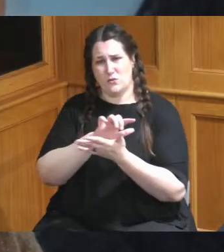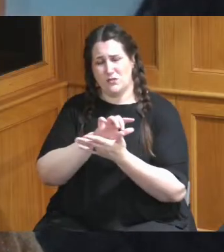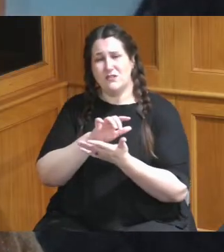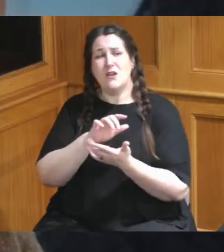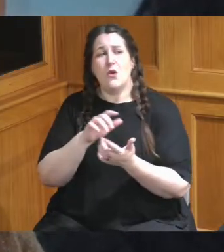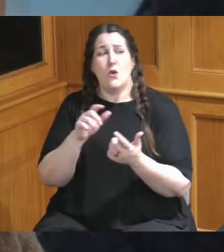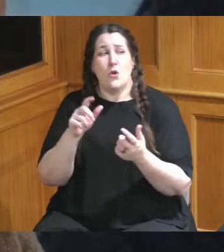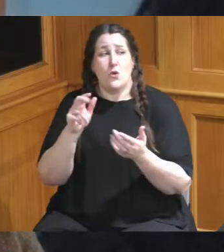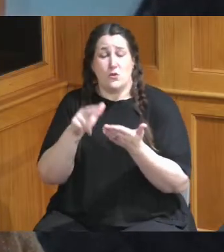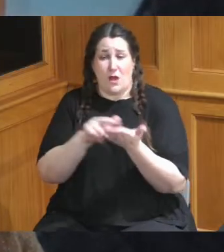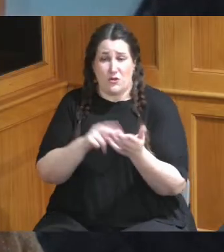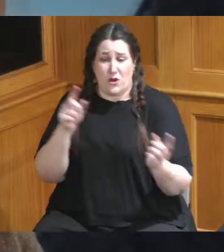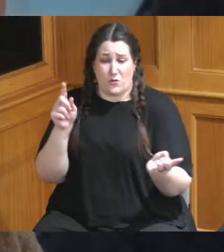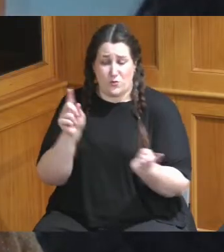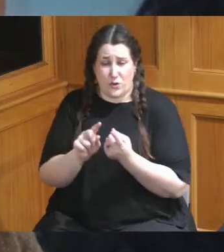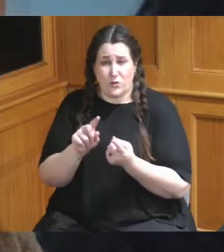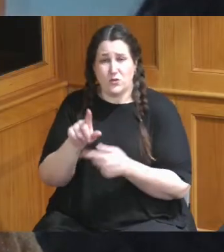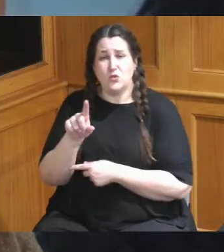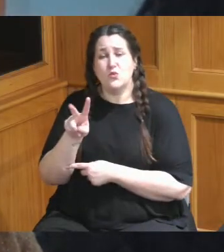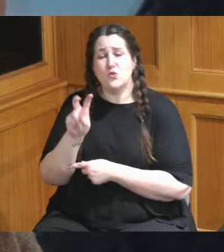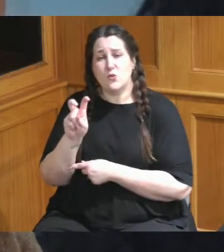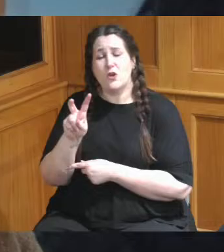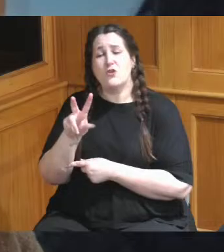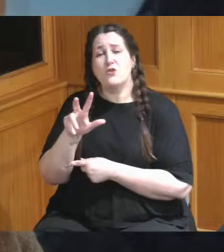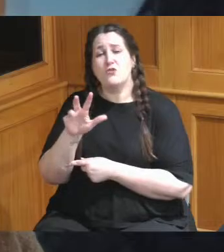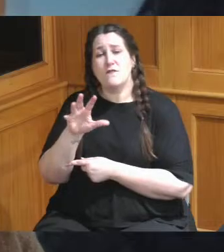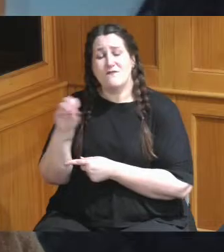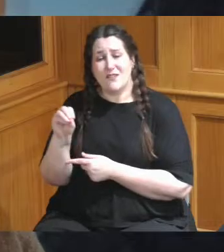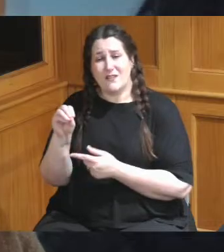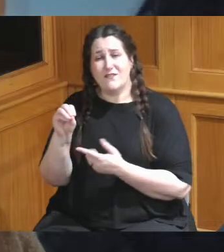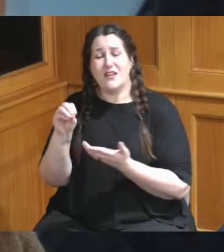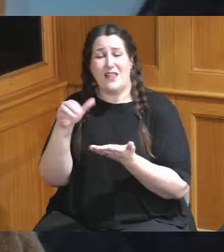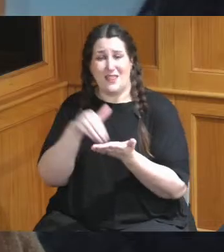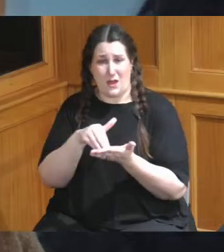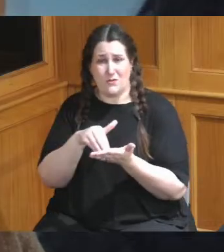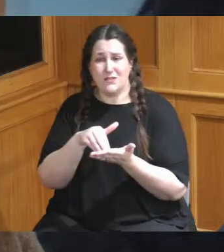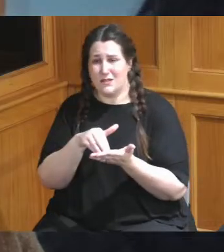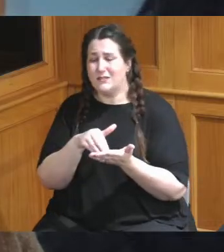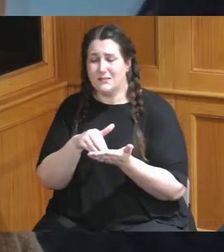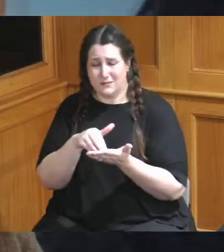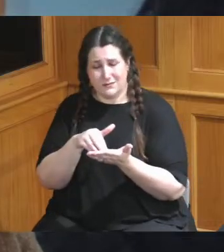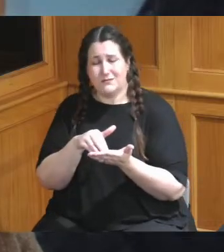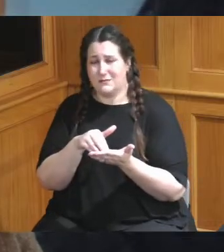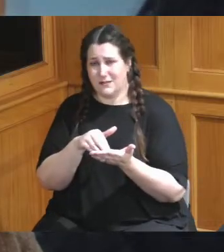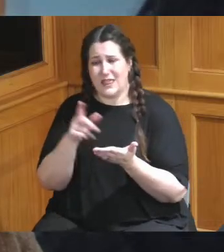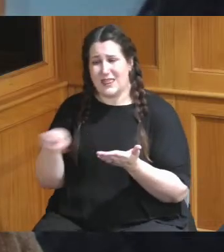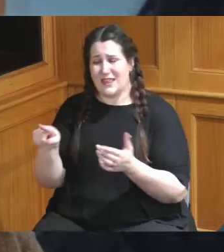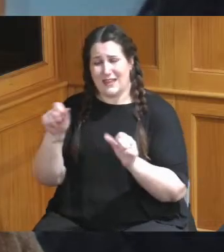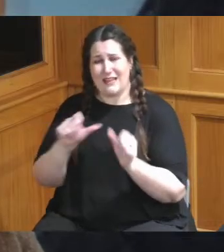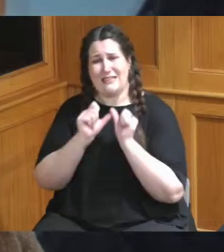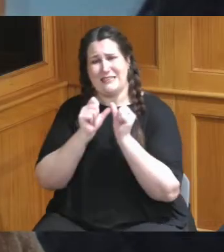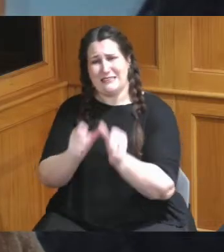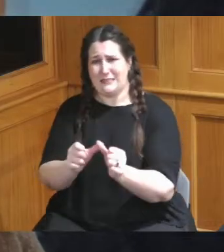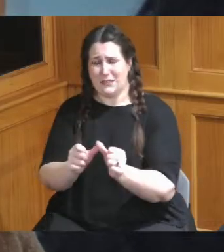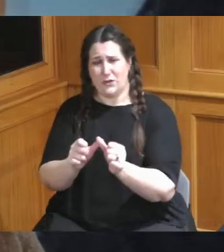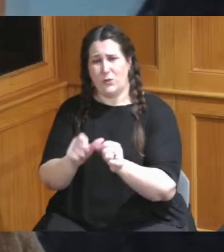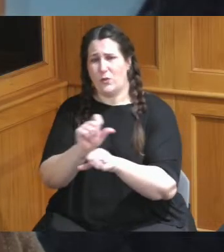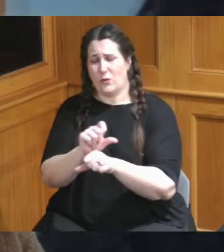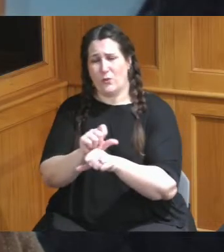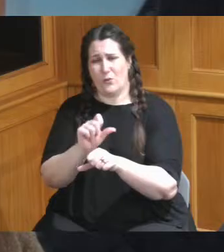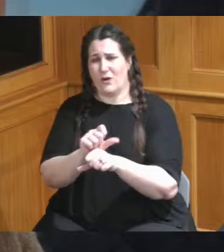at 32.5%, a new award amount of 250,000, they can continue their prevention work in our county and